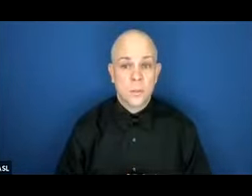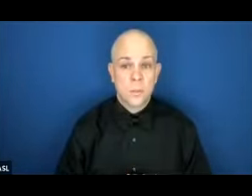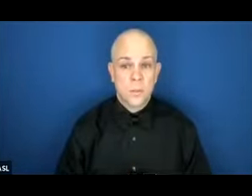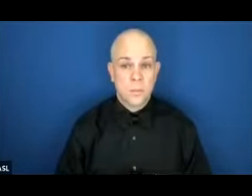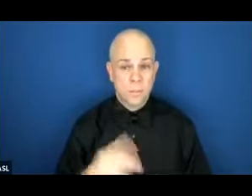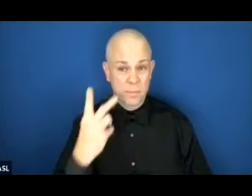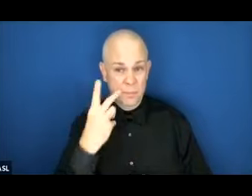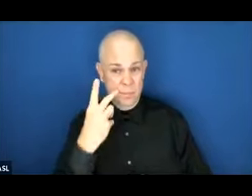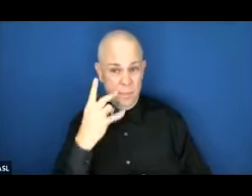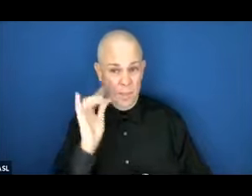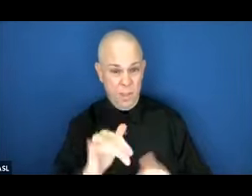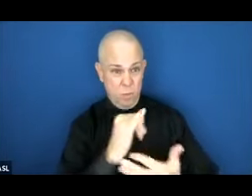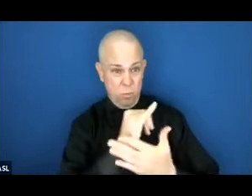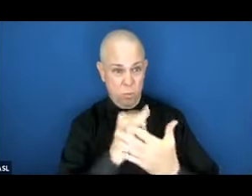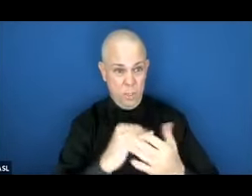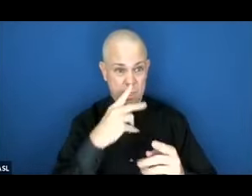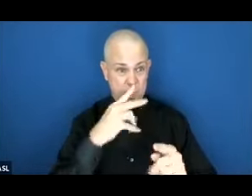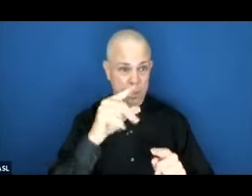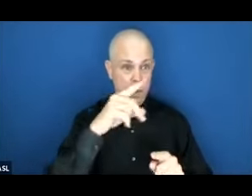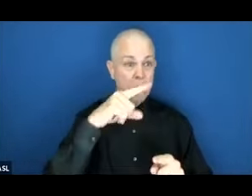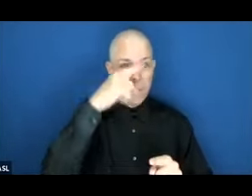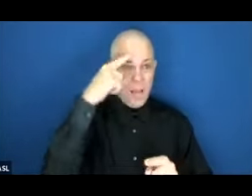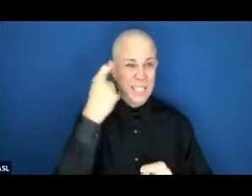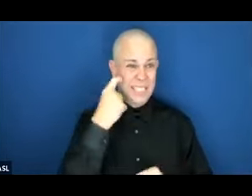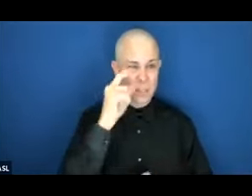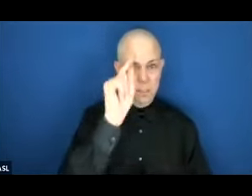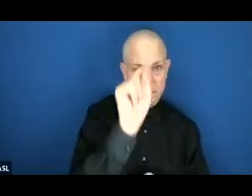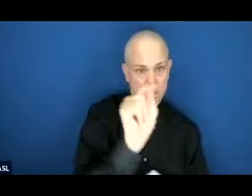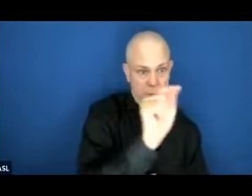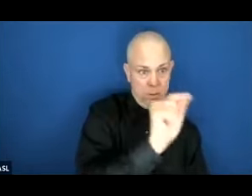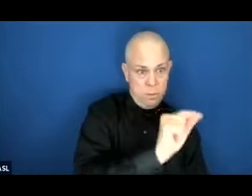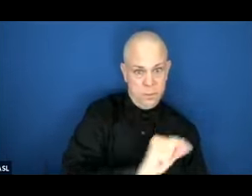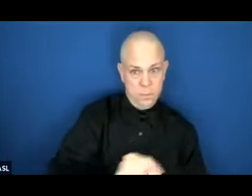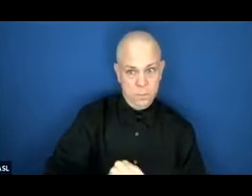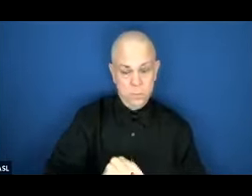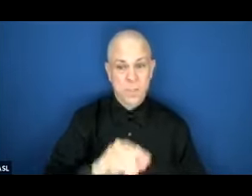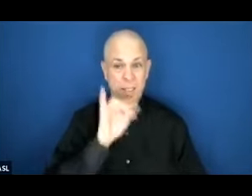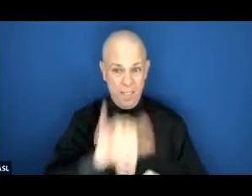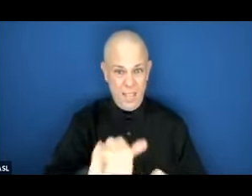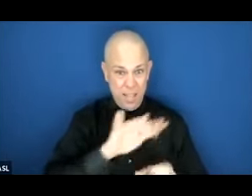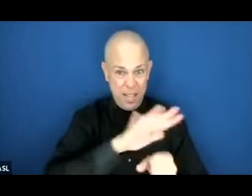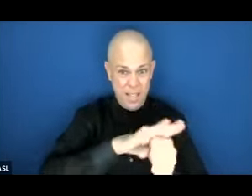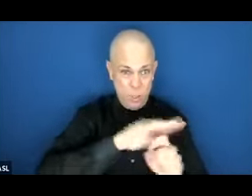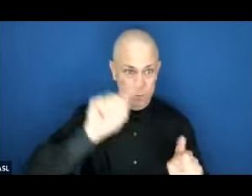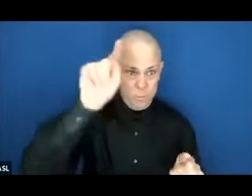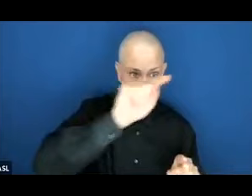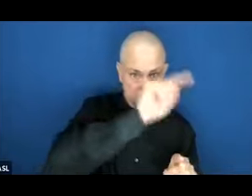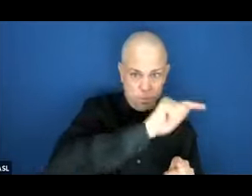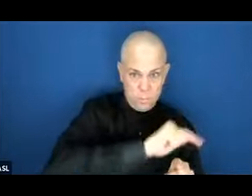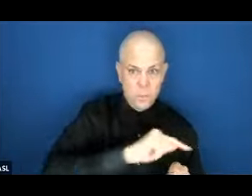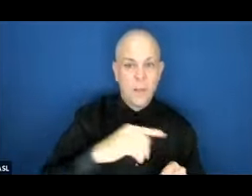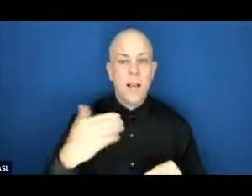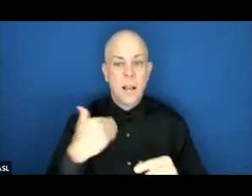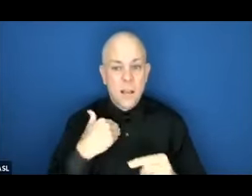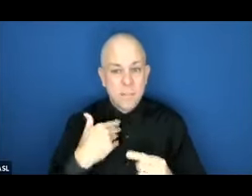essentially what it looks like so to that area we've either got indirect line or direct line within those locations